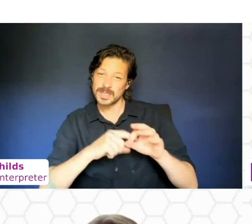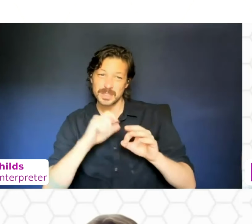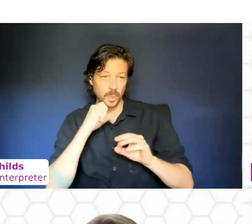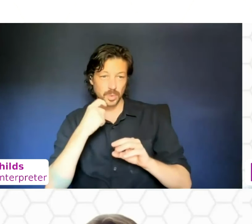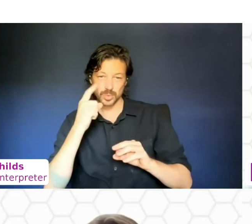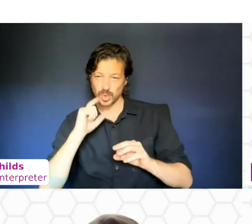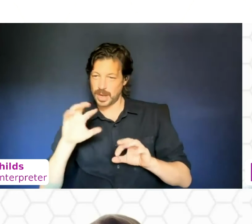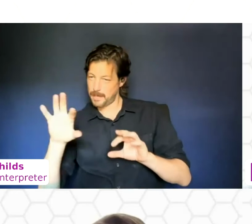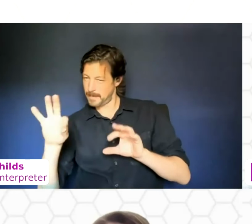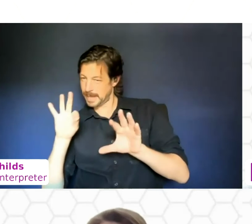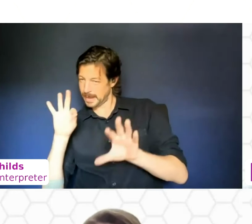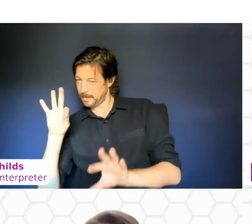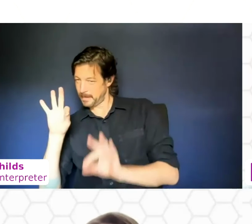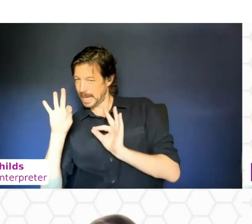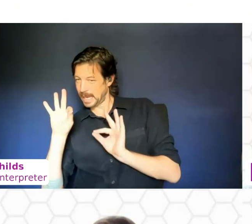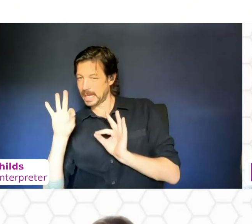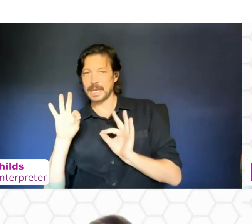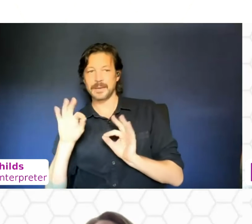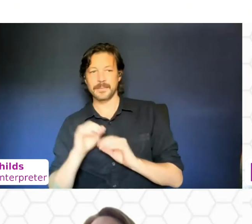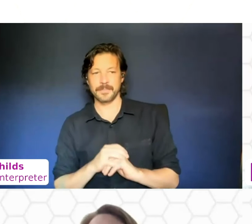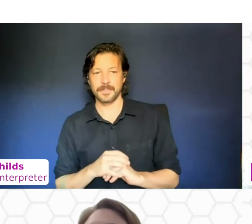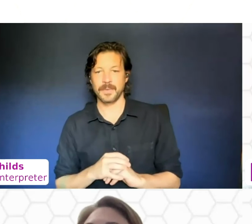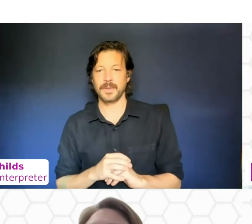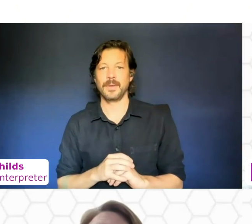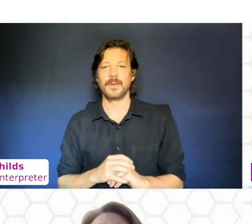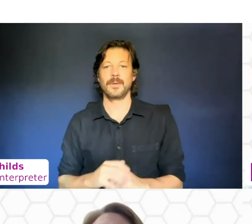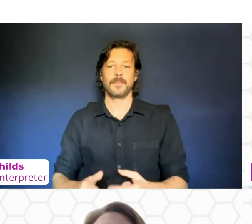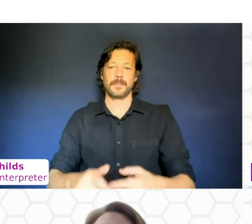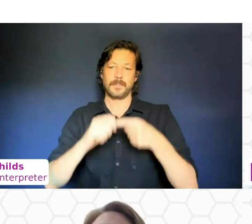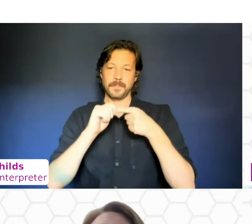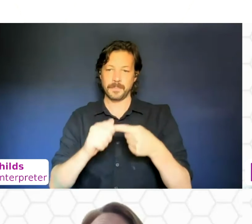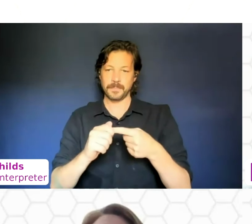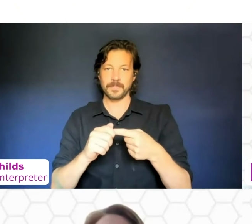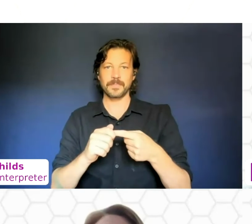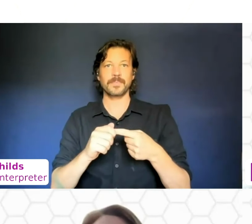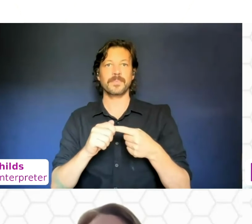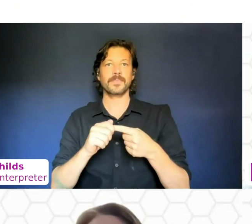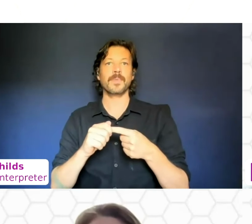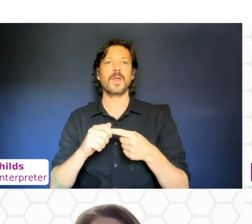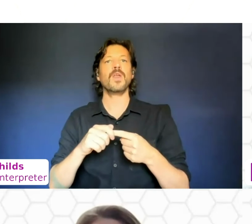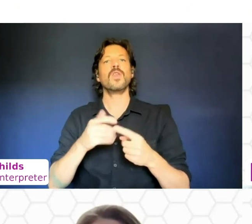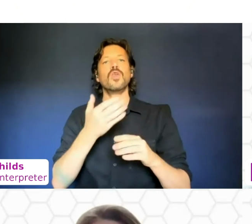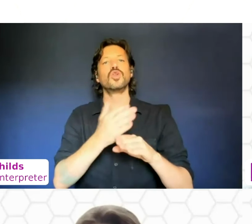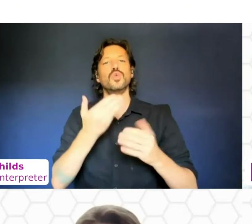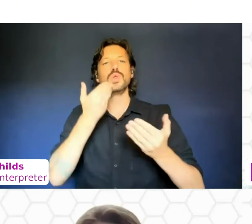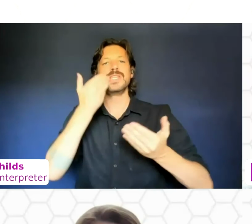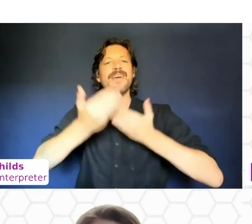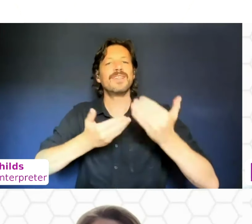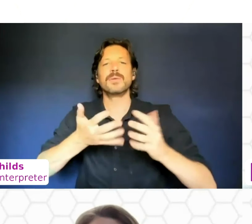in the presentation already. So the first one is regarding the new definition of SDA dwelling, would